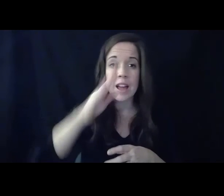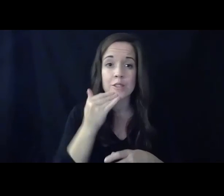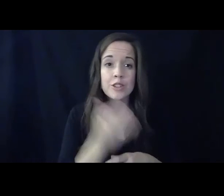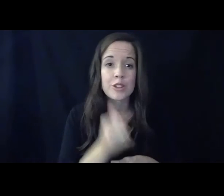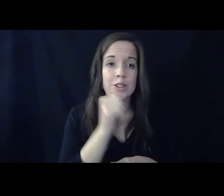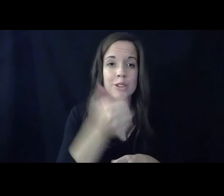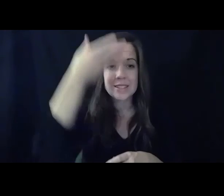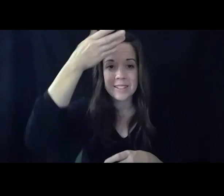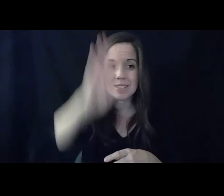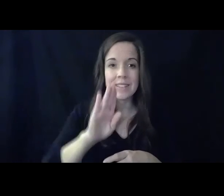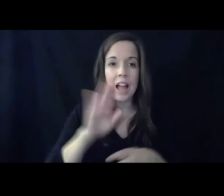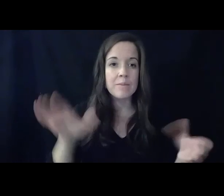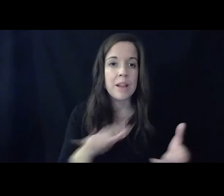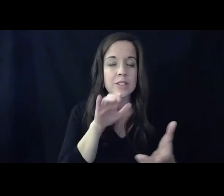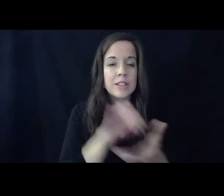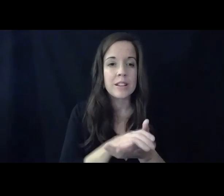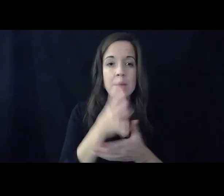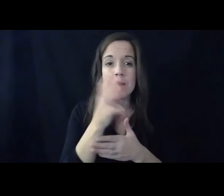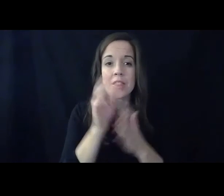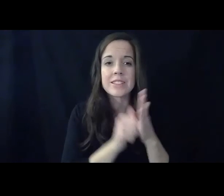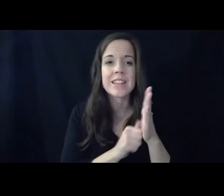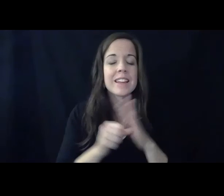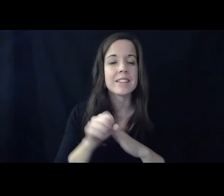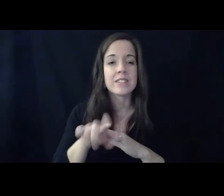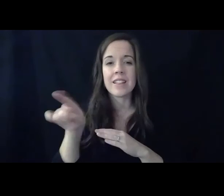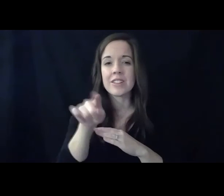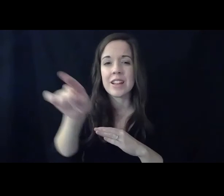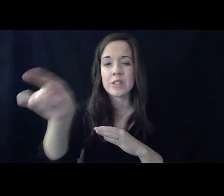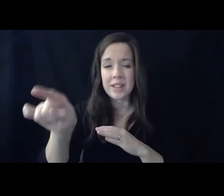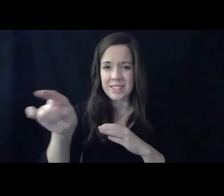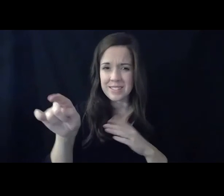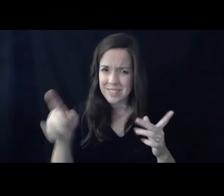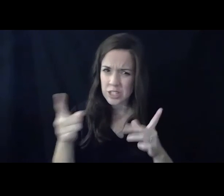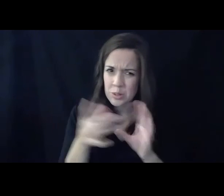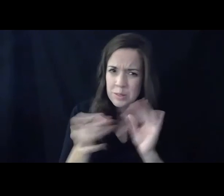state, which I consider a distant country with a discordant tongue, did you speak with God and conclude I hadn’t